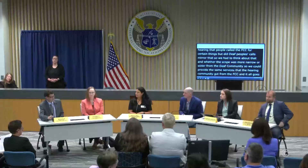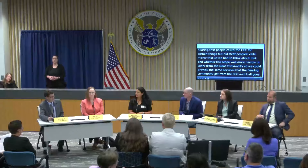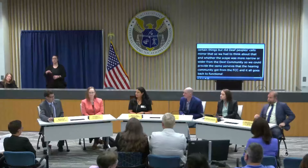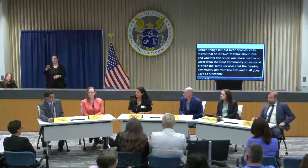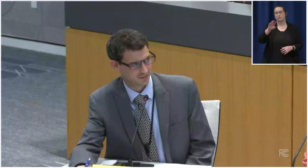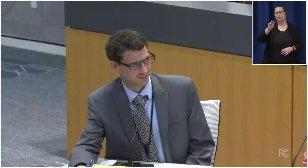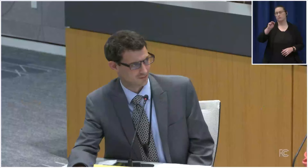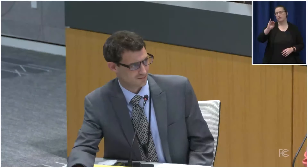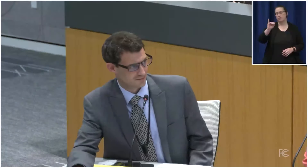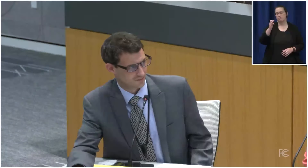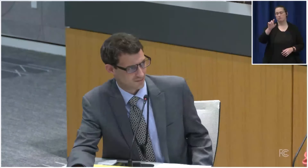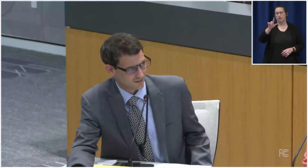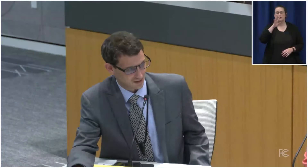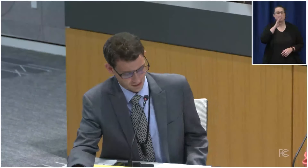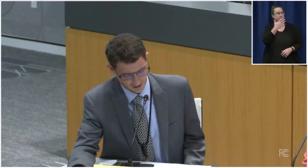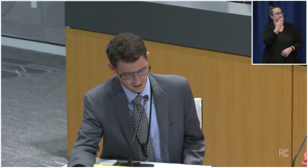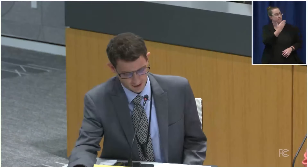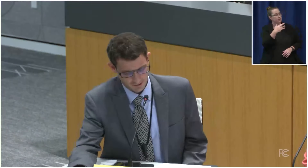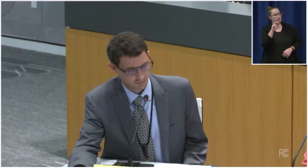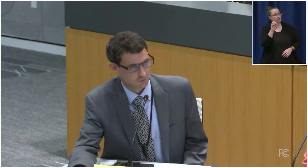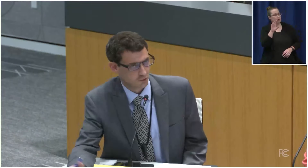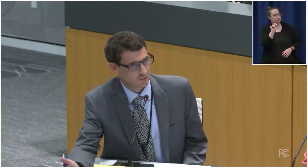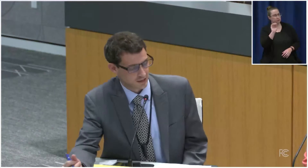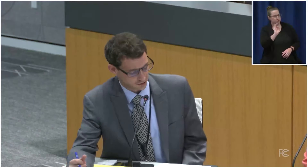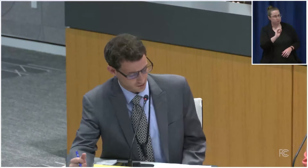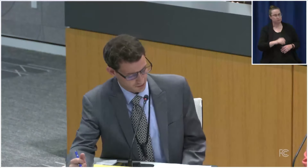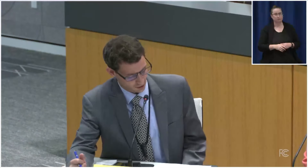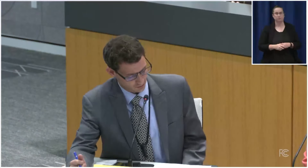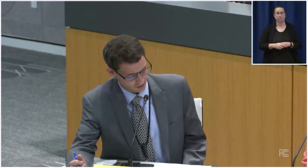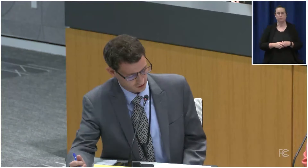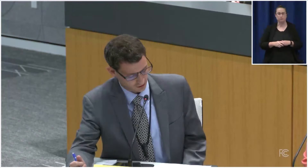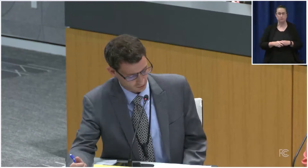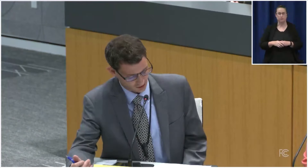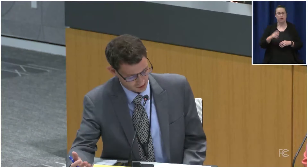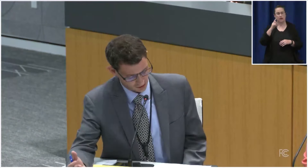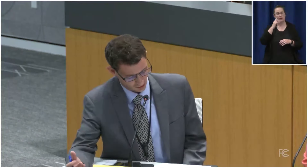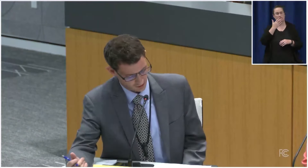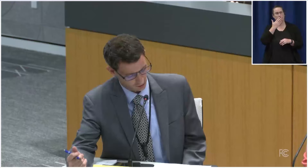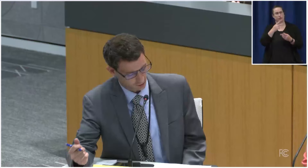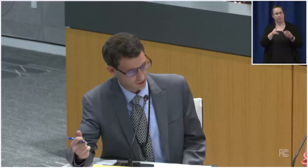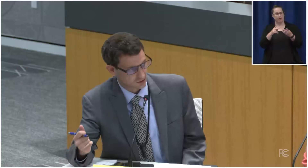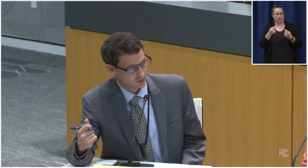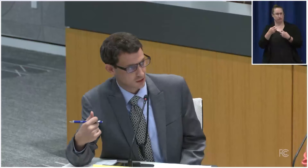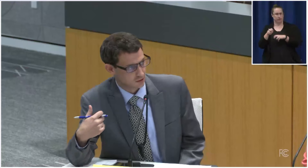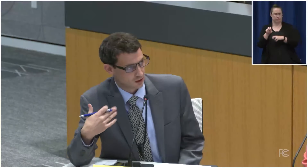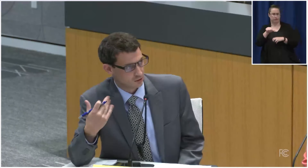COMMUNITY GOT FROM THE FCC AND IT ALL GOES BACK TO FUNCTIONAL EQUIVALENCE AND I THINK THAT'S THE WHOLE PURPOSE.